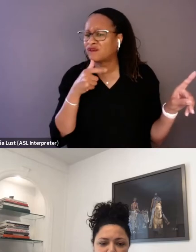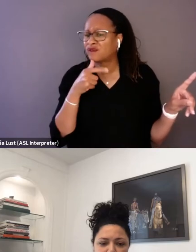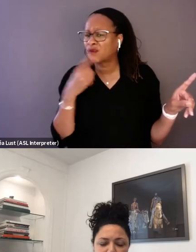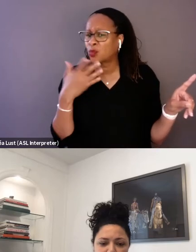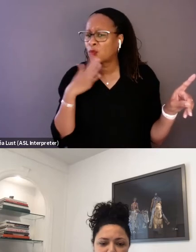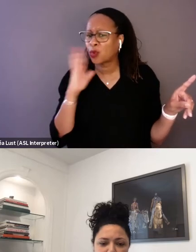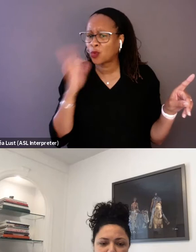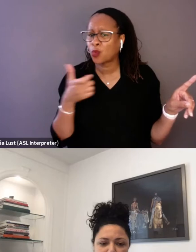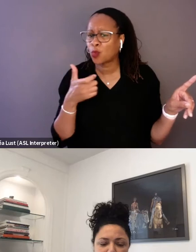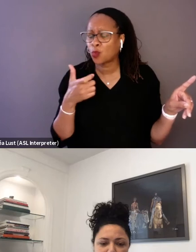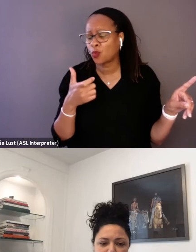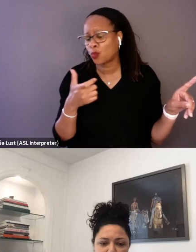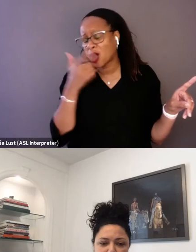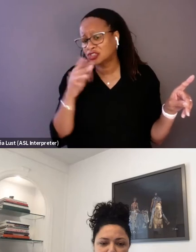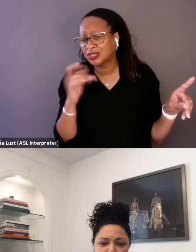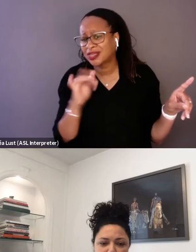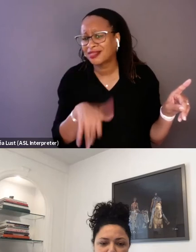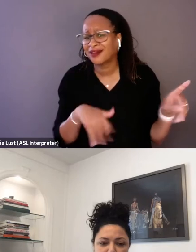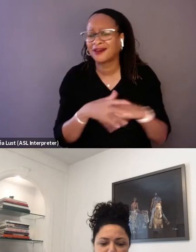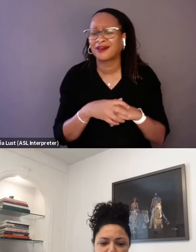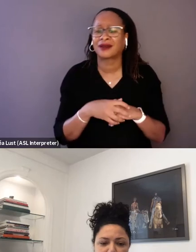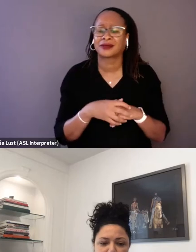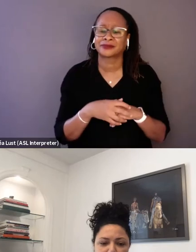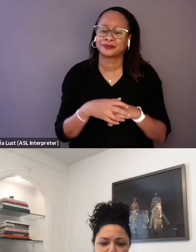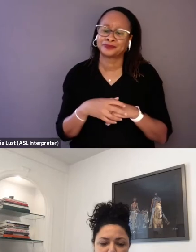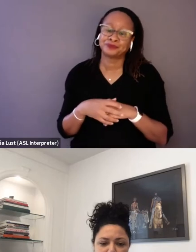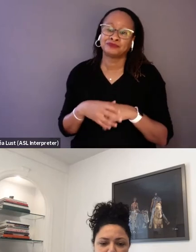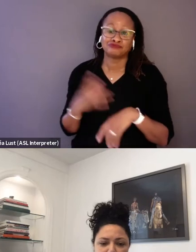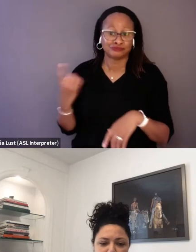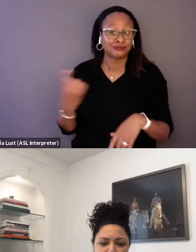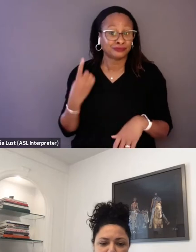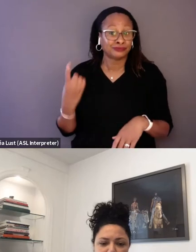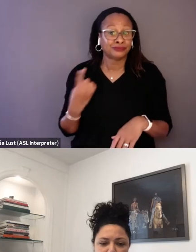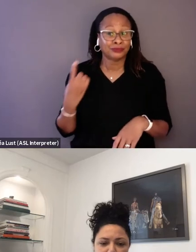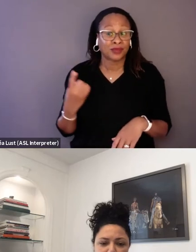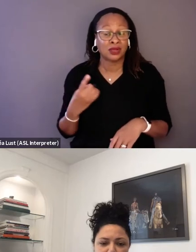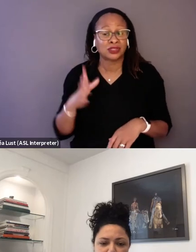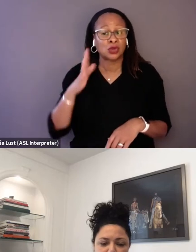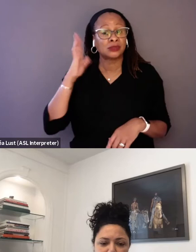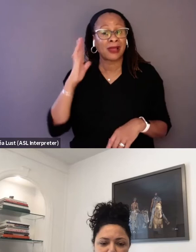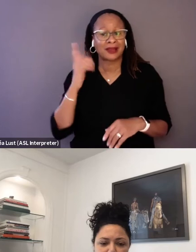I mean, always, I think that it kind of goes back to, you know since each director,